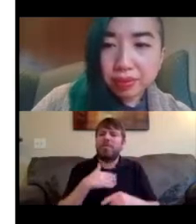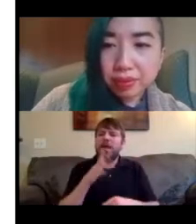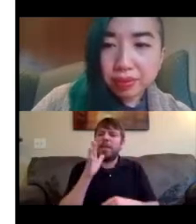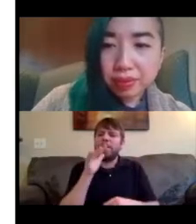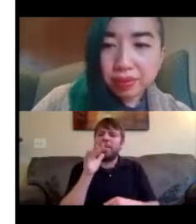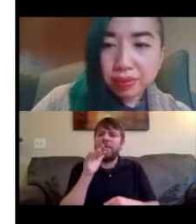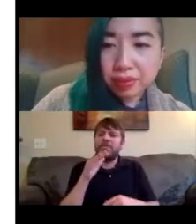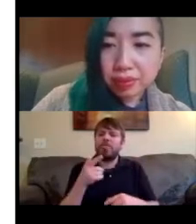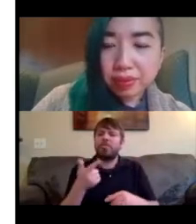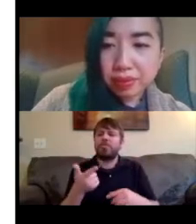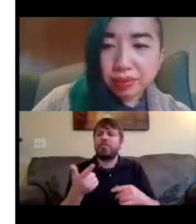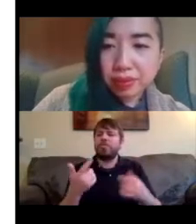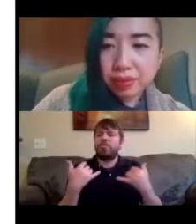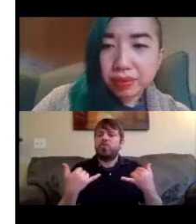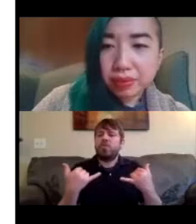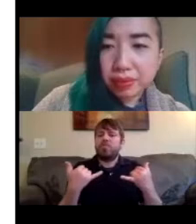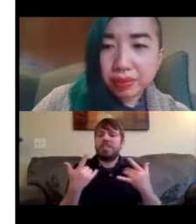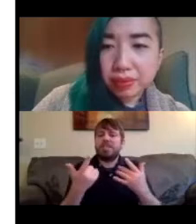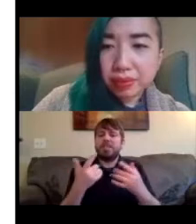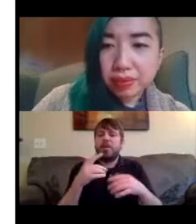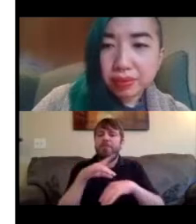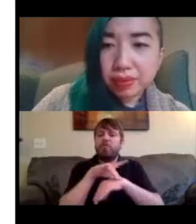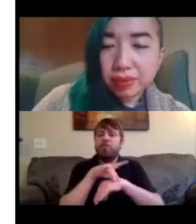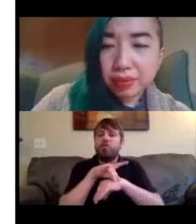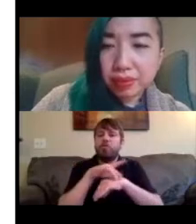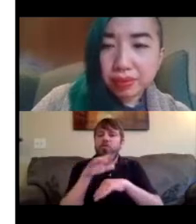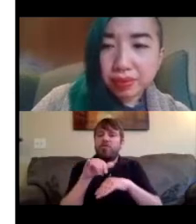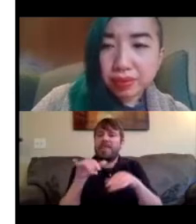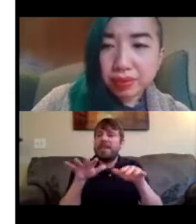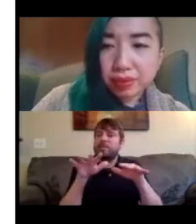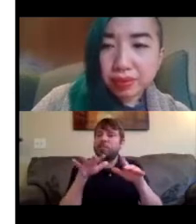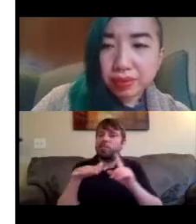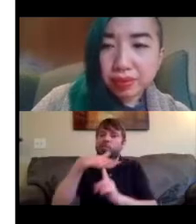surrounds me, what connects my heart to that of a beloved's. Eros or the spirit of Eros."